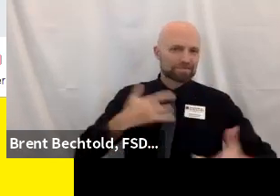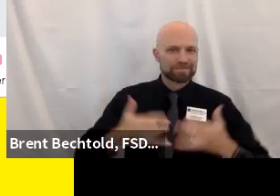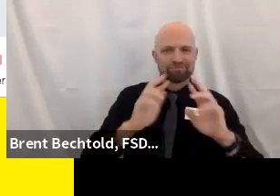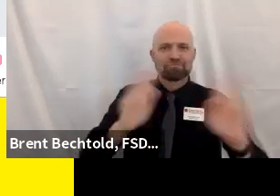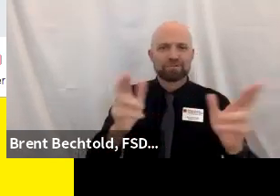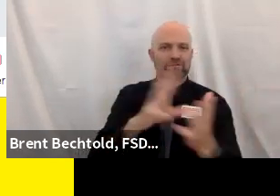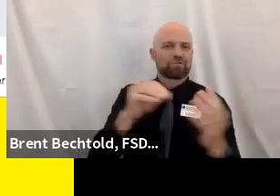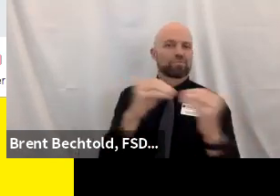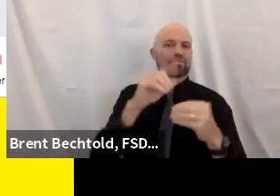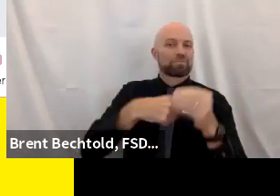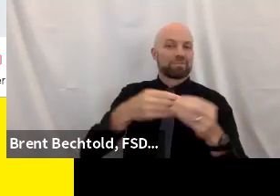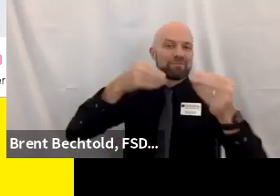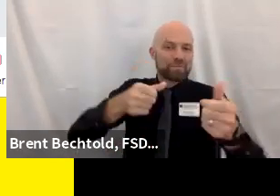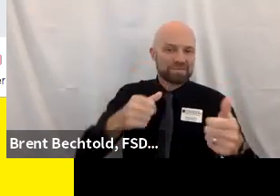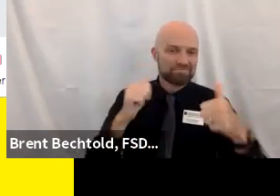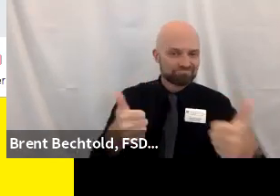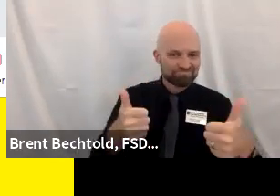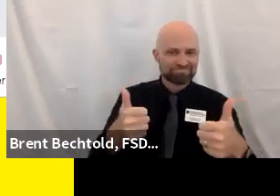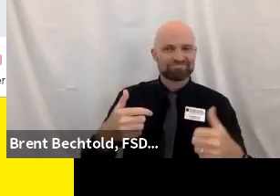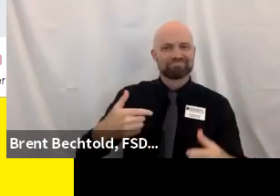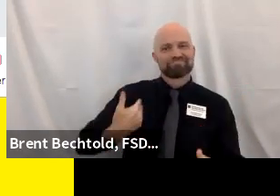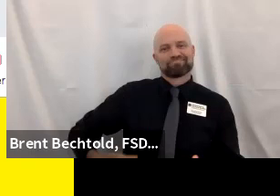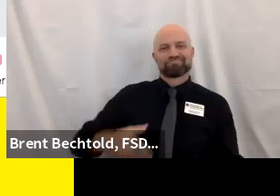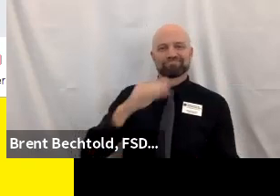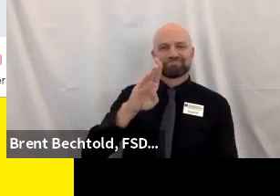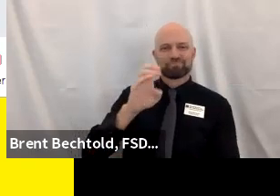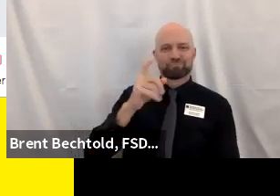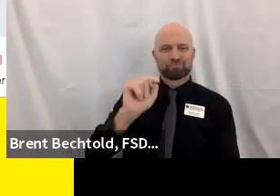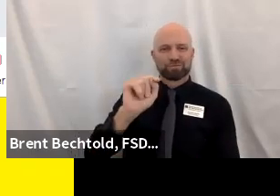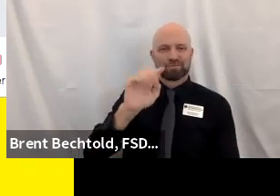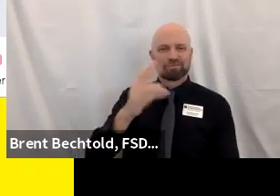I hope you're excited and ready to learn more about fluency.